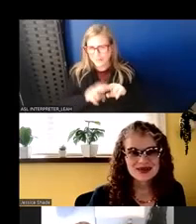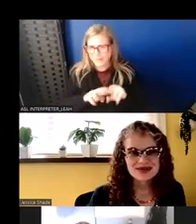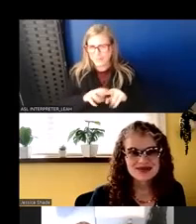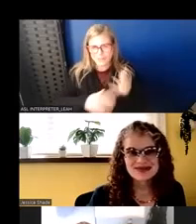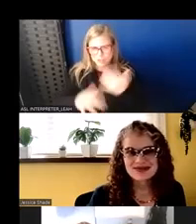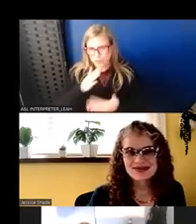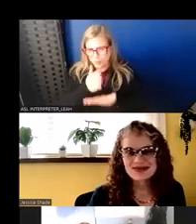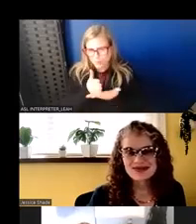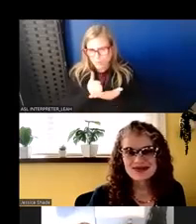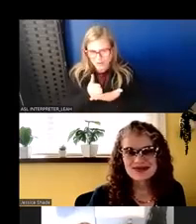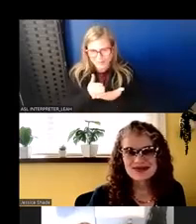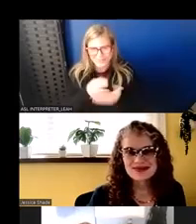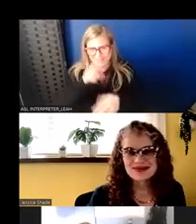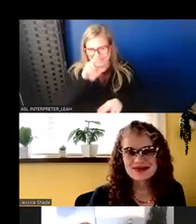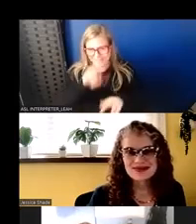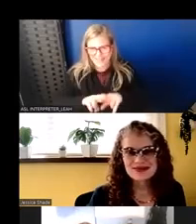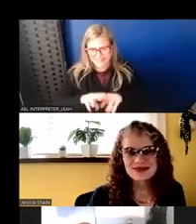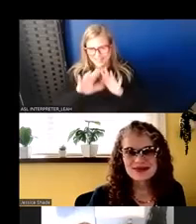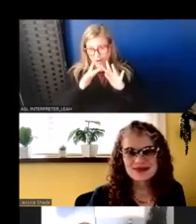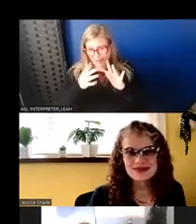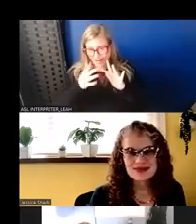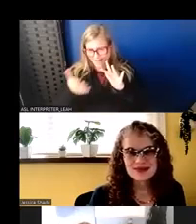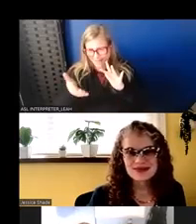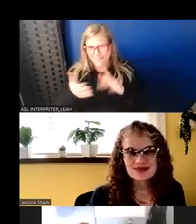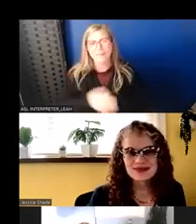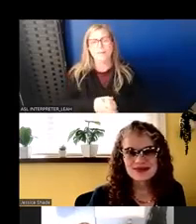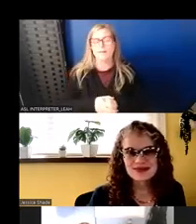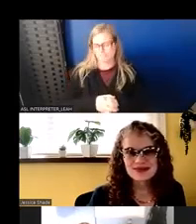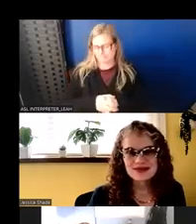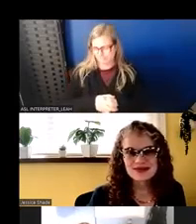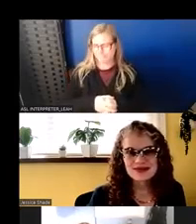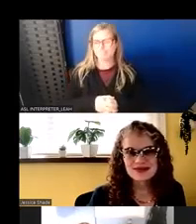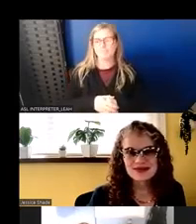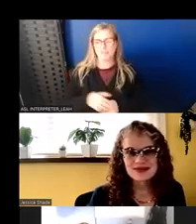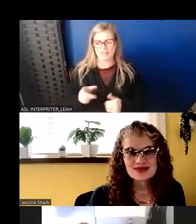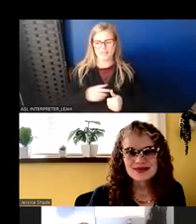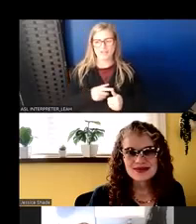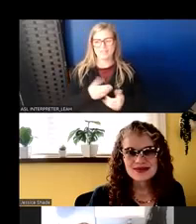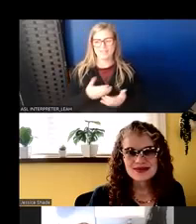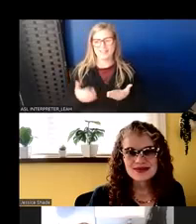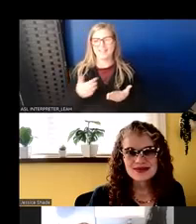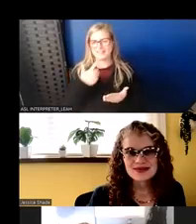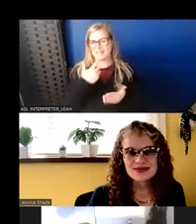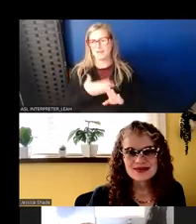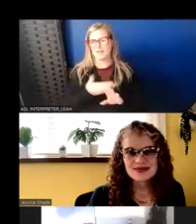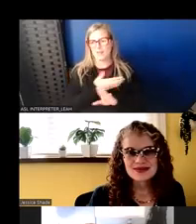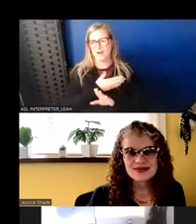The first thing I would say to everybody is, I know there were some questions earlier, you know, about friendships and how